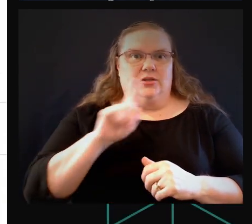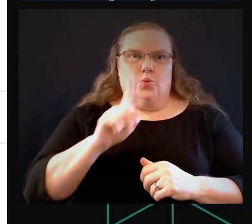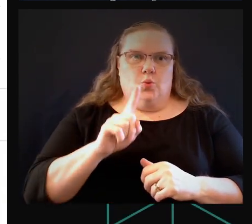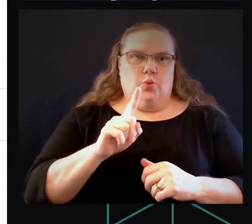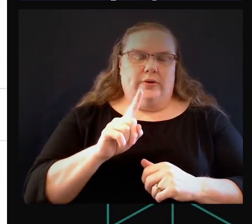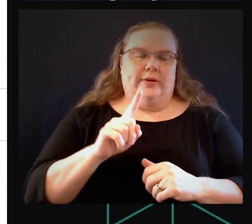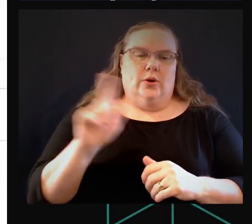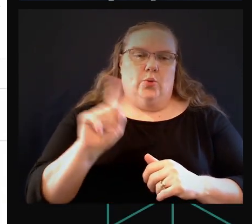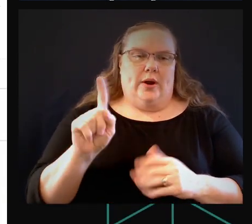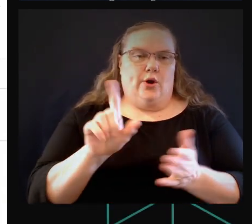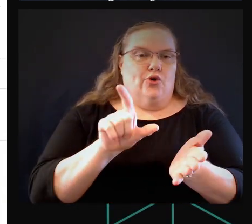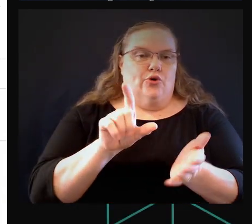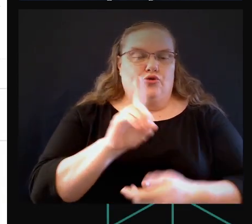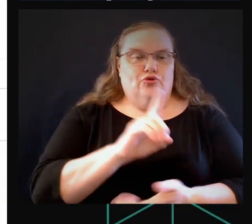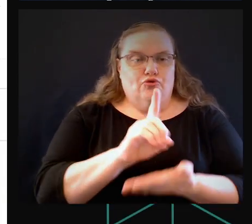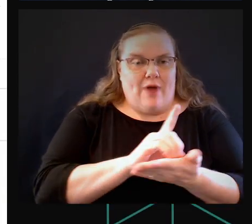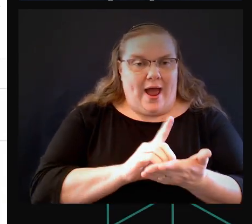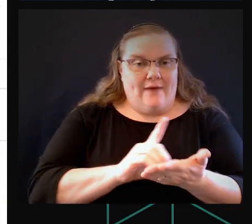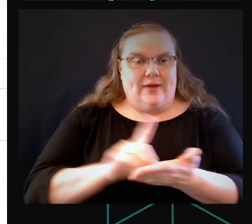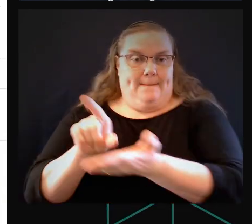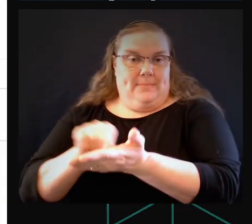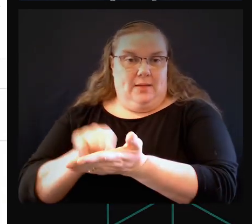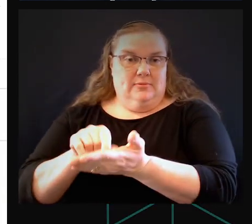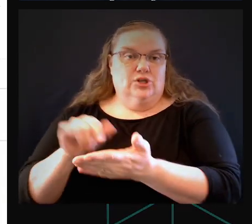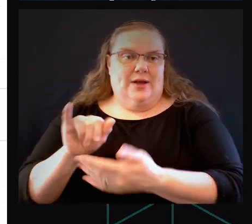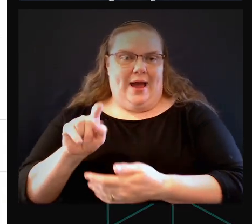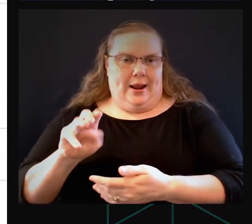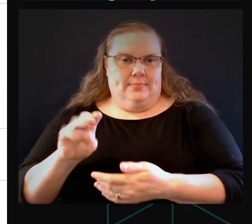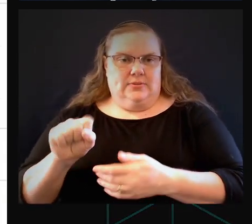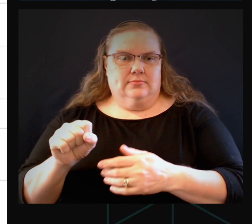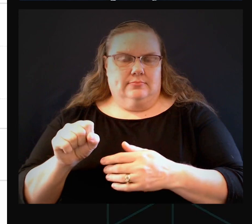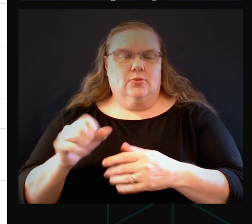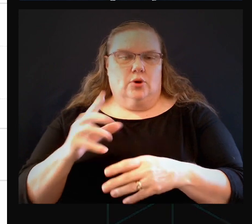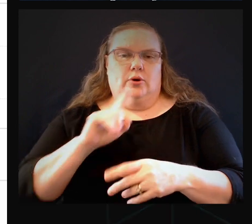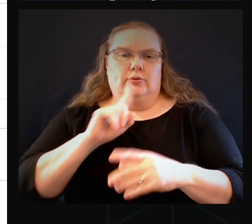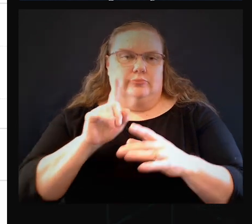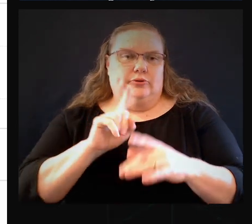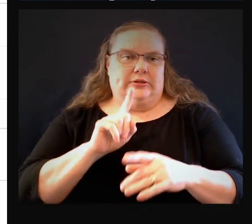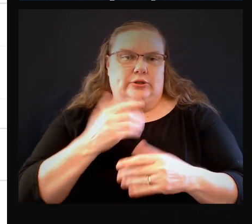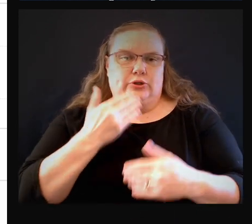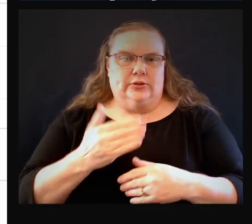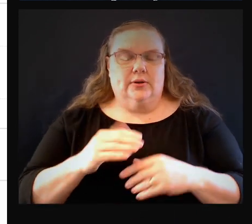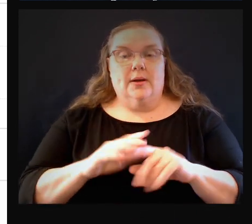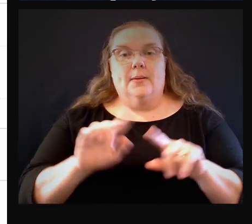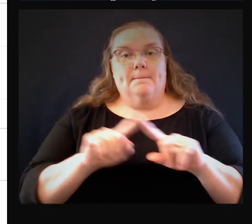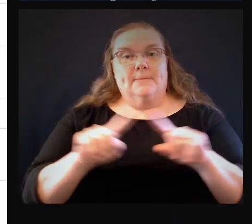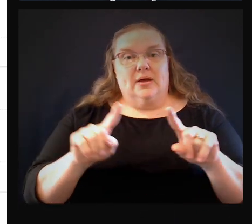and published items come into play. When you're creating or updating contents, items can be held in a draft state,